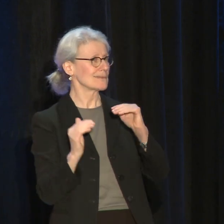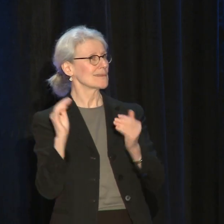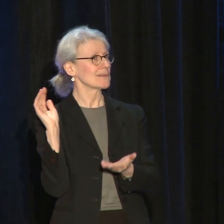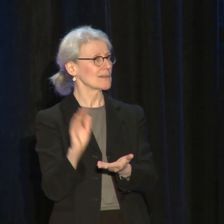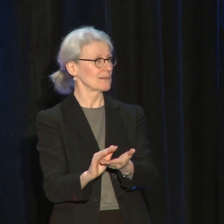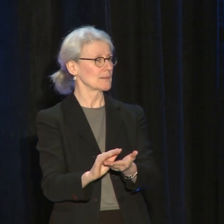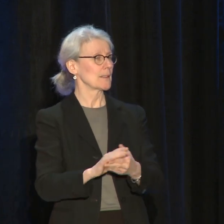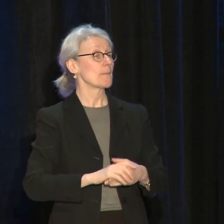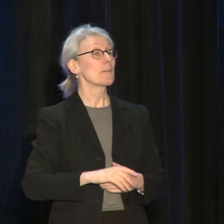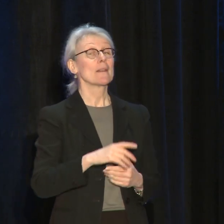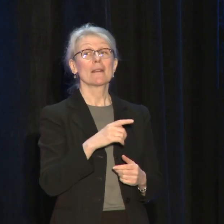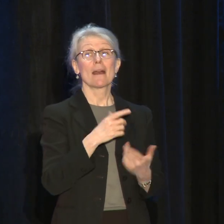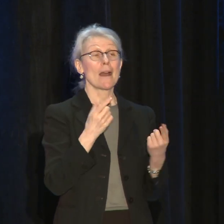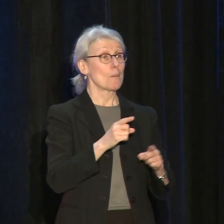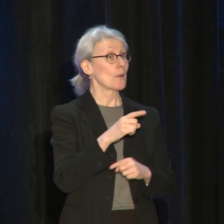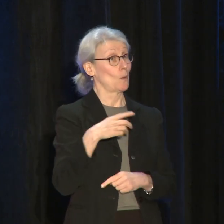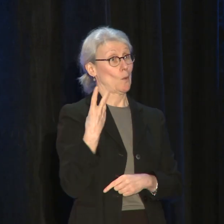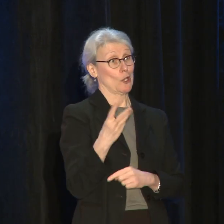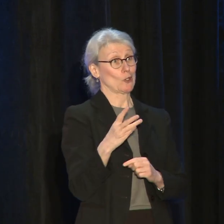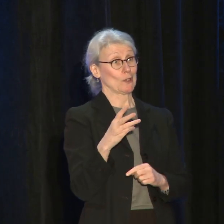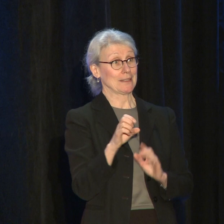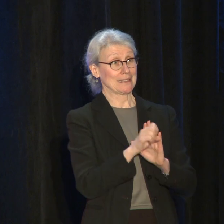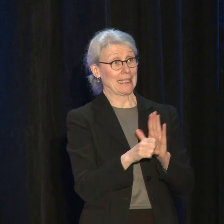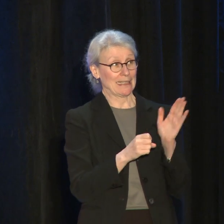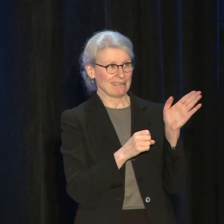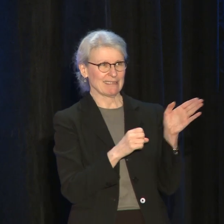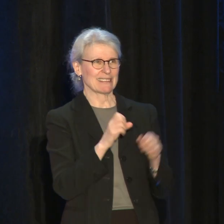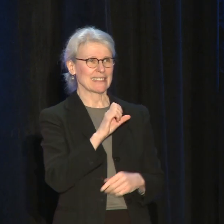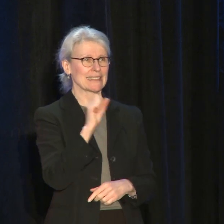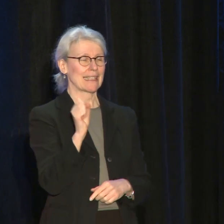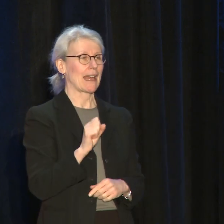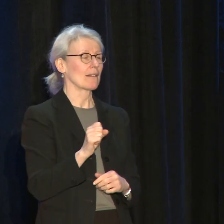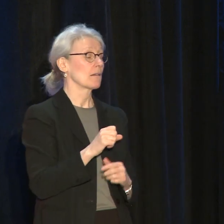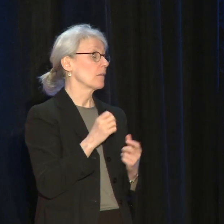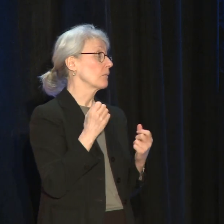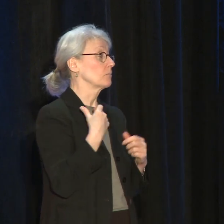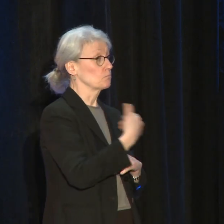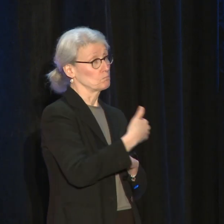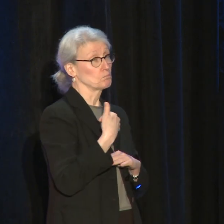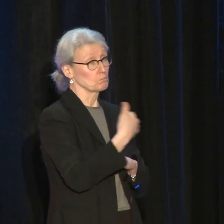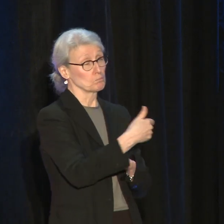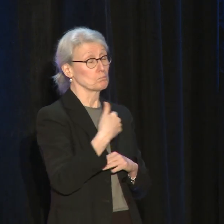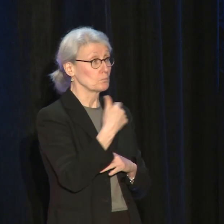in Washington state, close by here in Seattle, made multiple trips to the Seatac Airport,